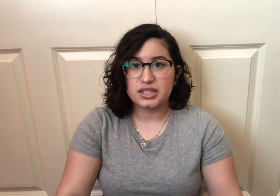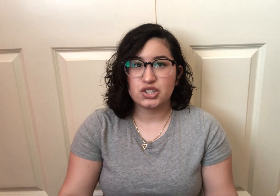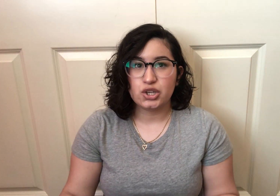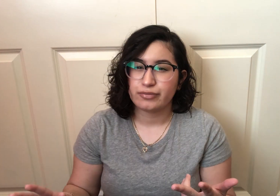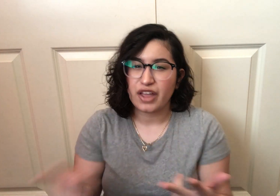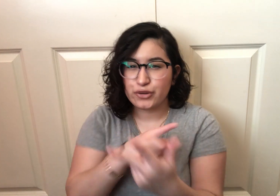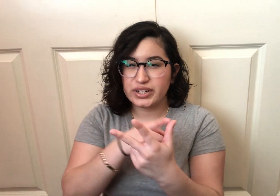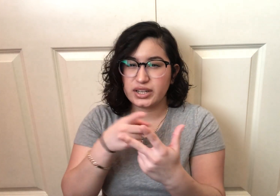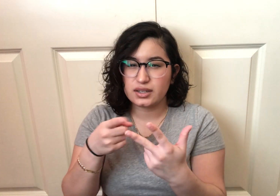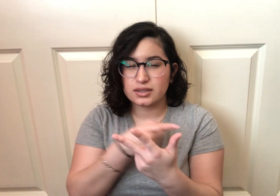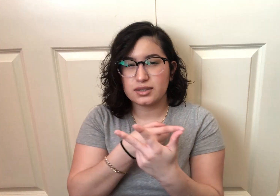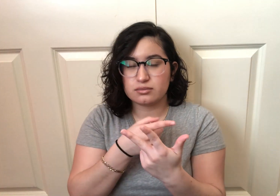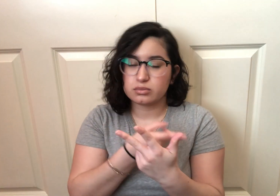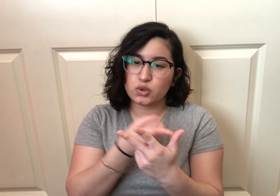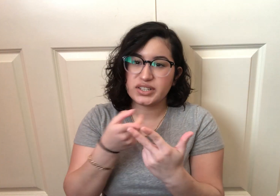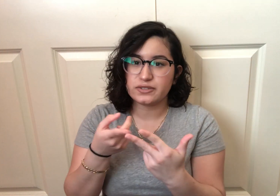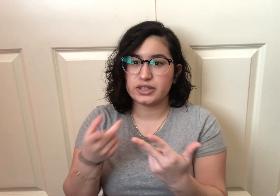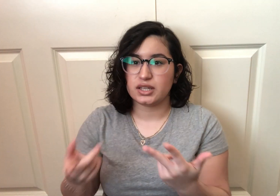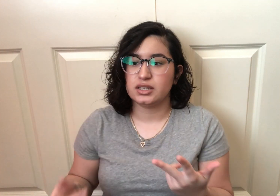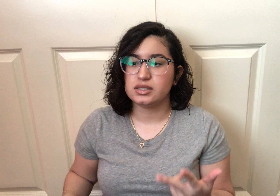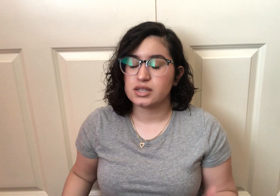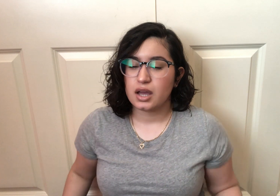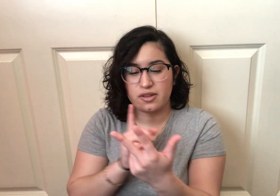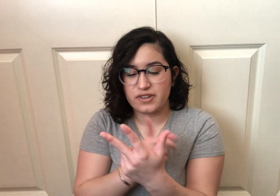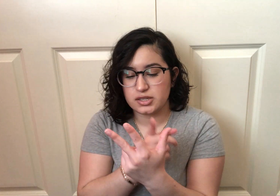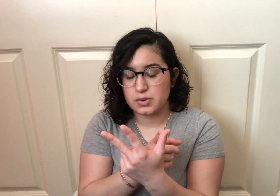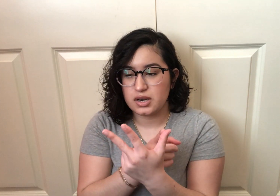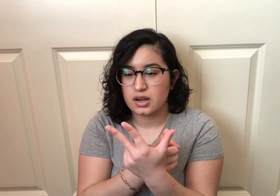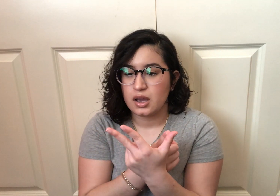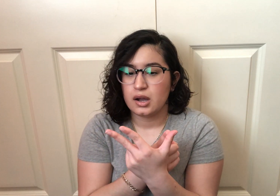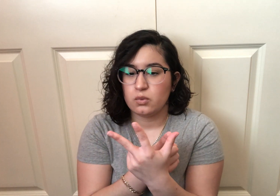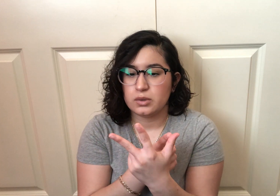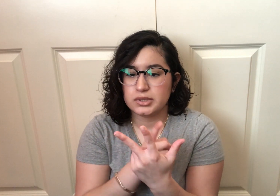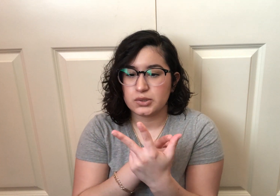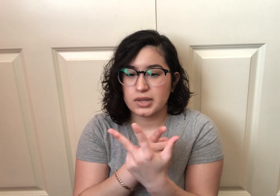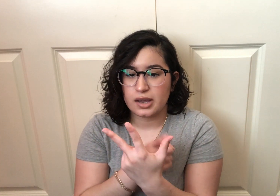teaching you three, like three different things. The first one: we will do like a